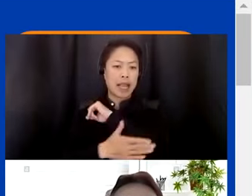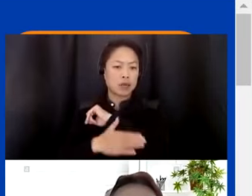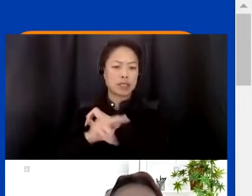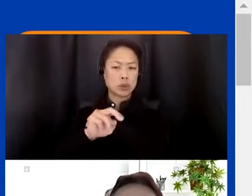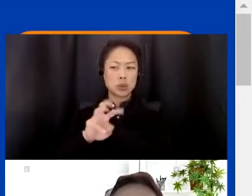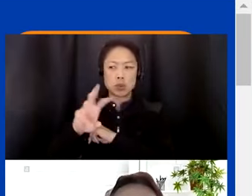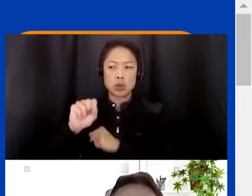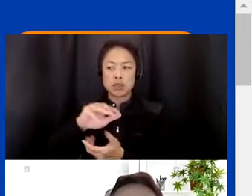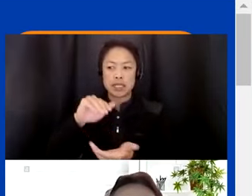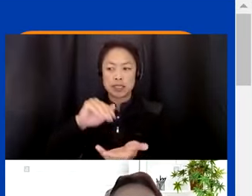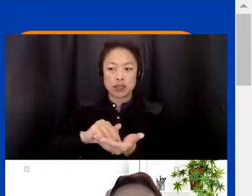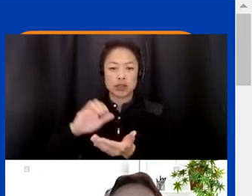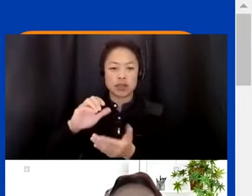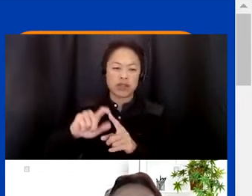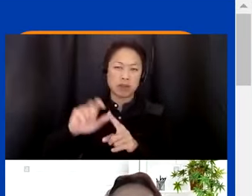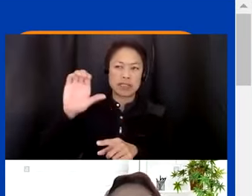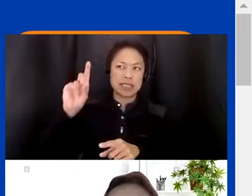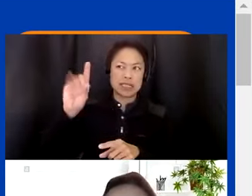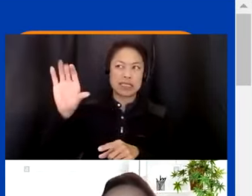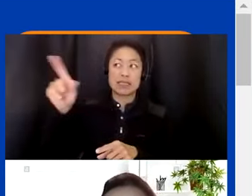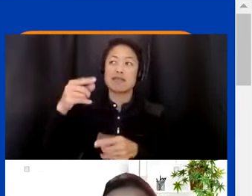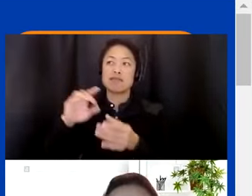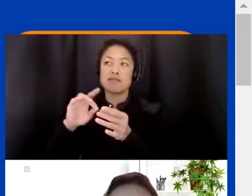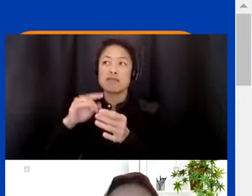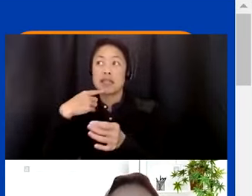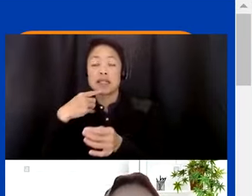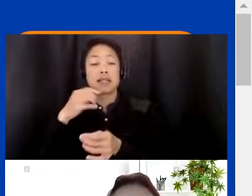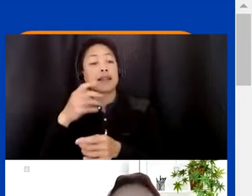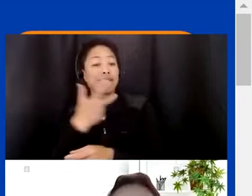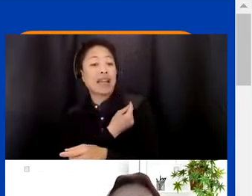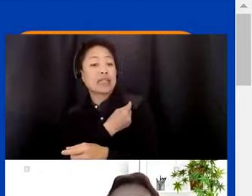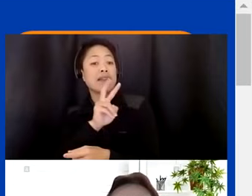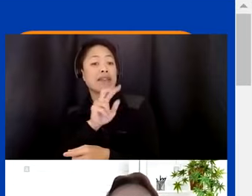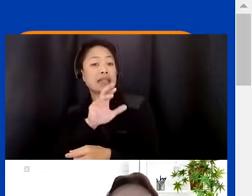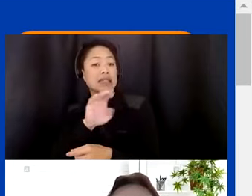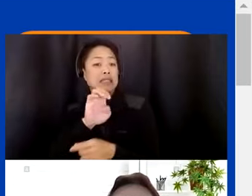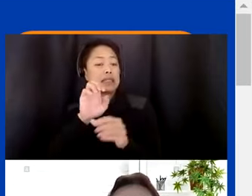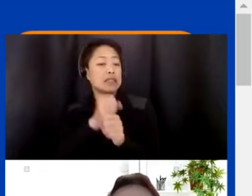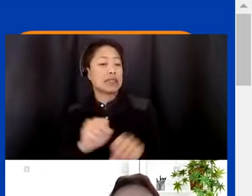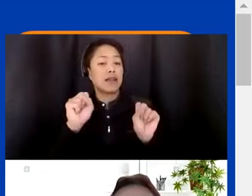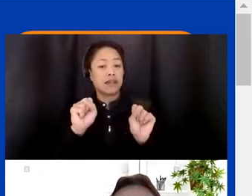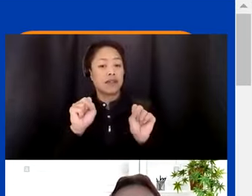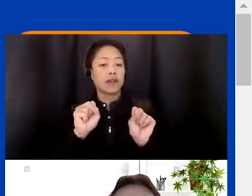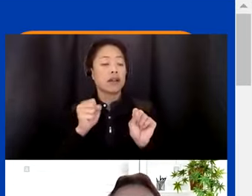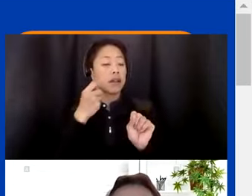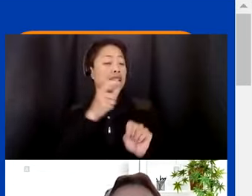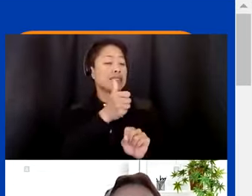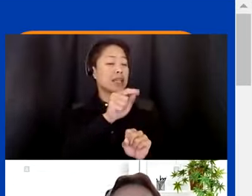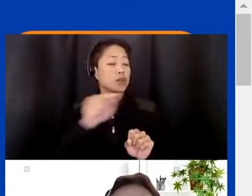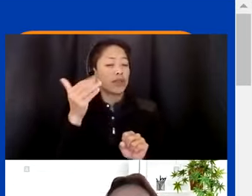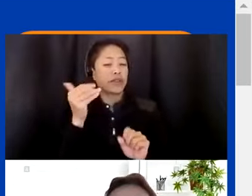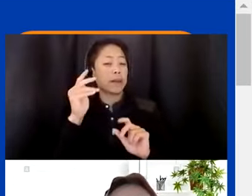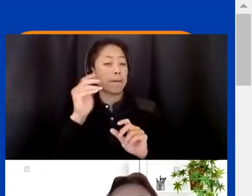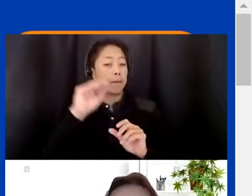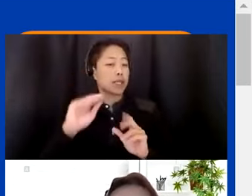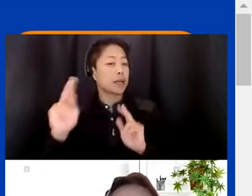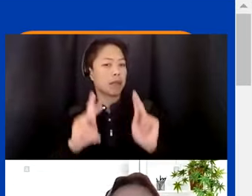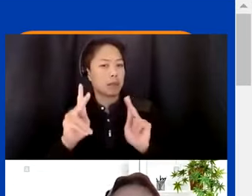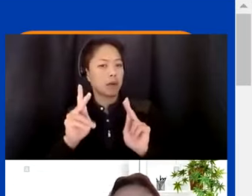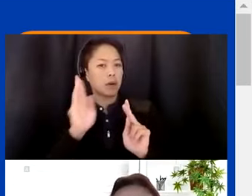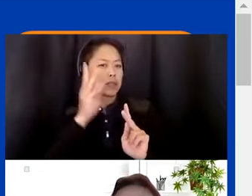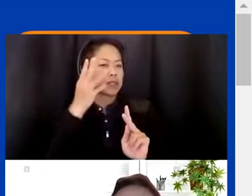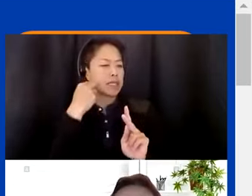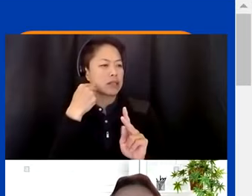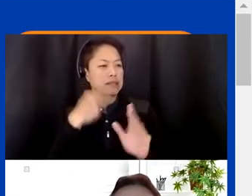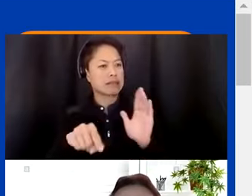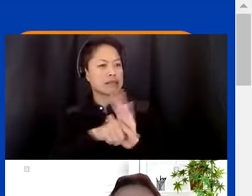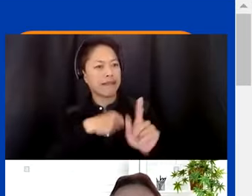It started this week, maybe Wednesday, if you have questions about that. It’s not a tracker,